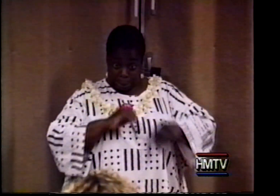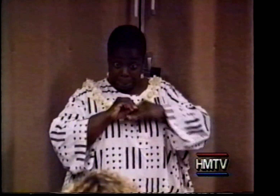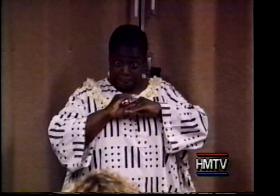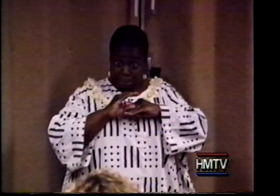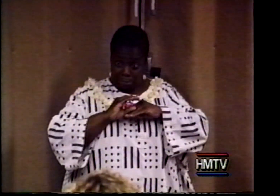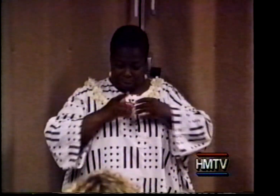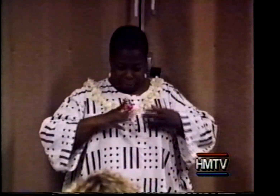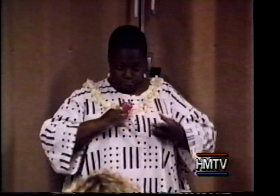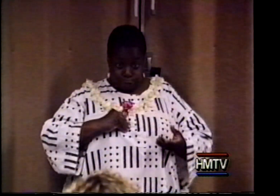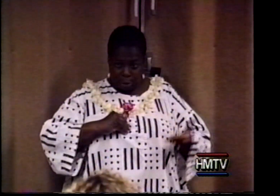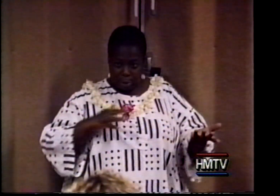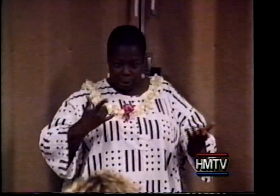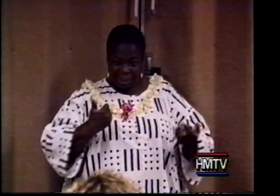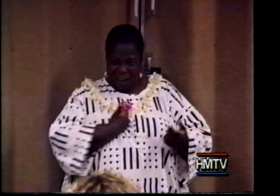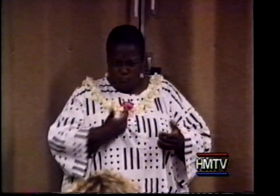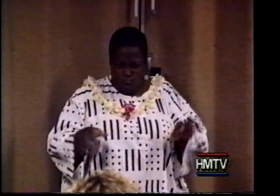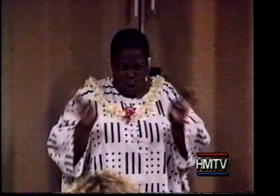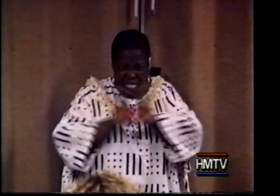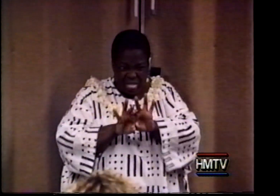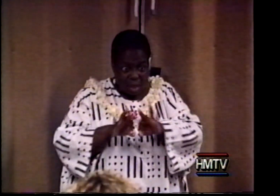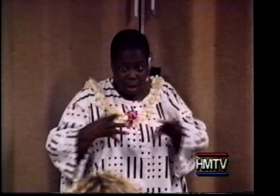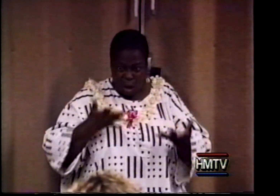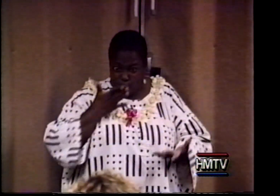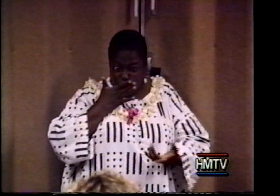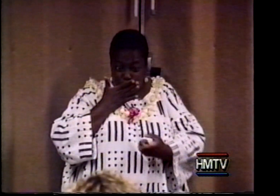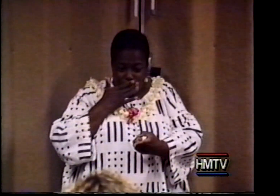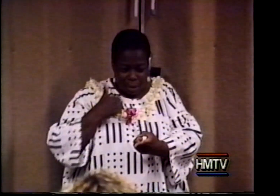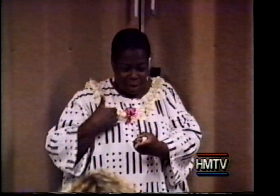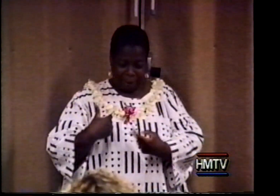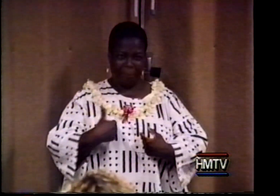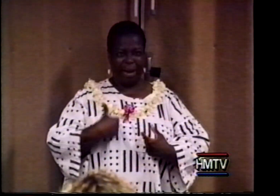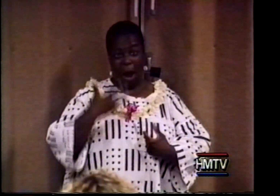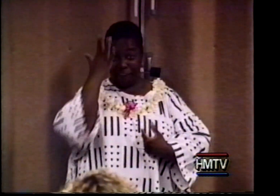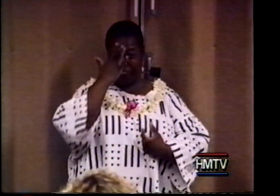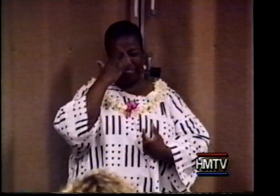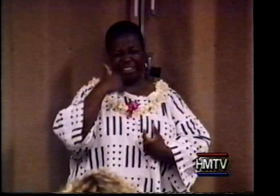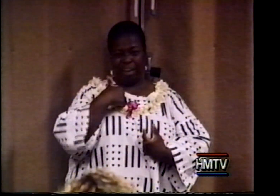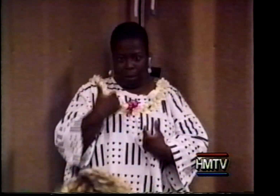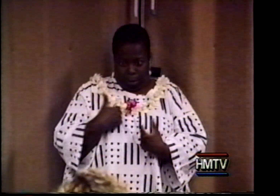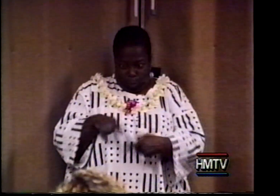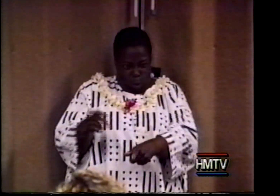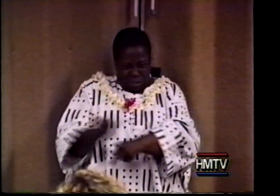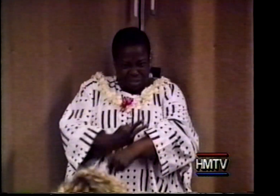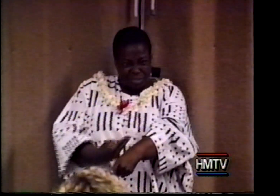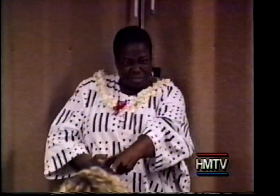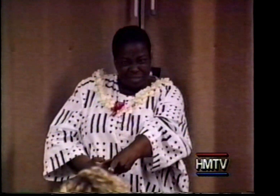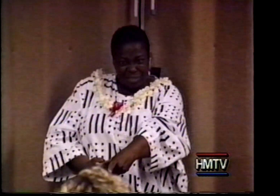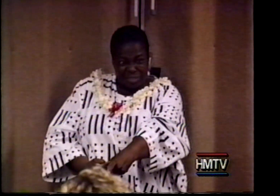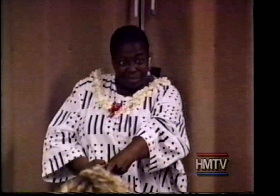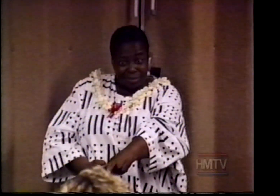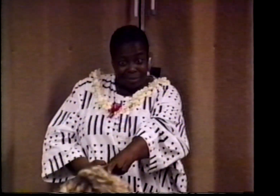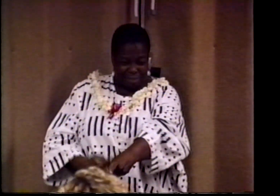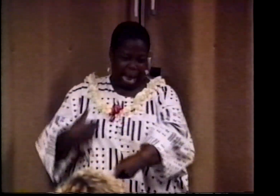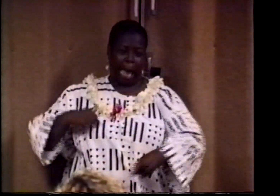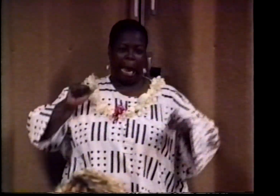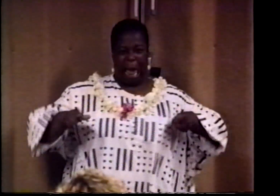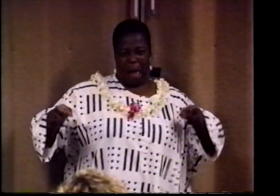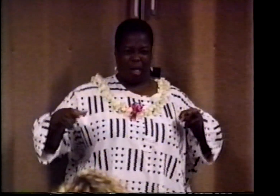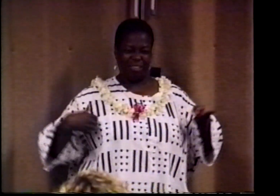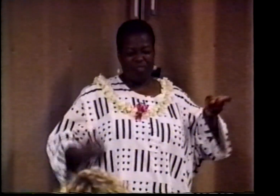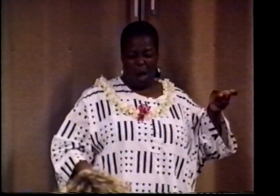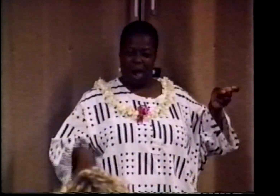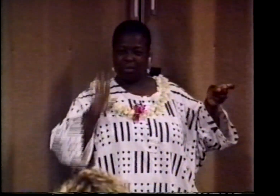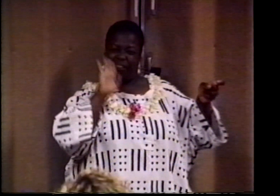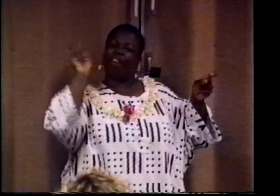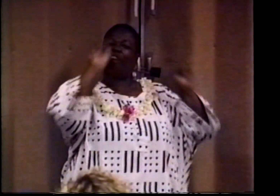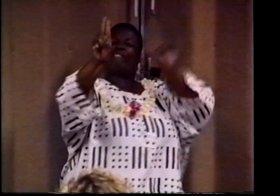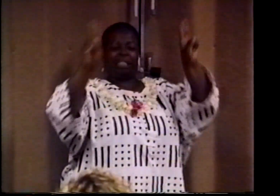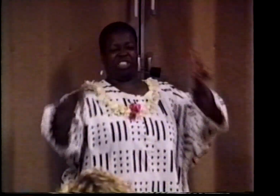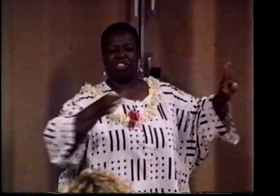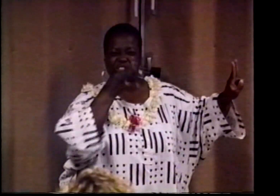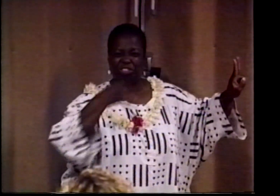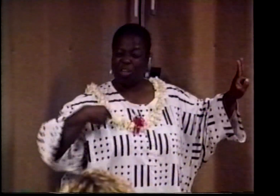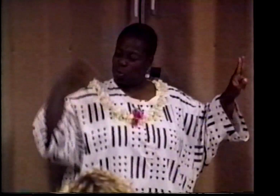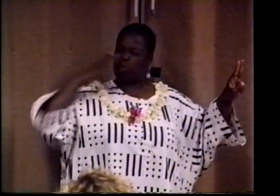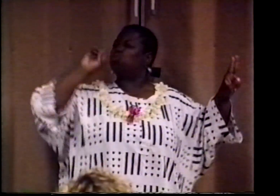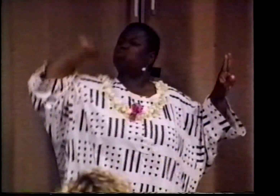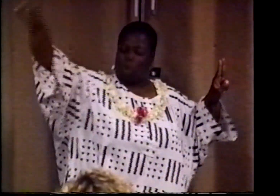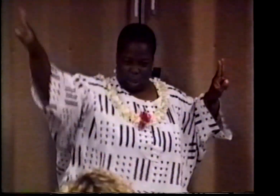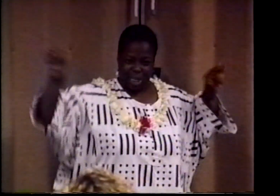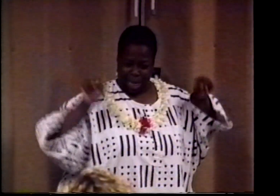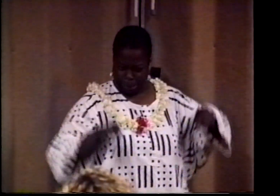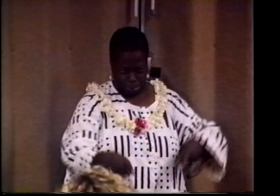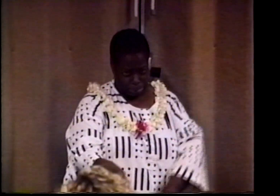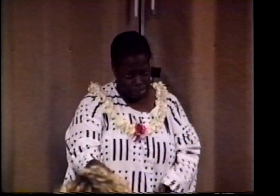I felt like I didn't have the same self-esteem that some black children had.